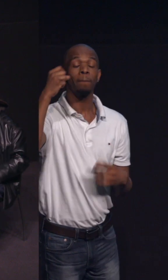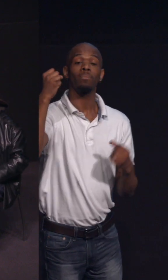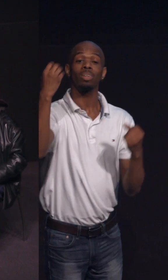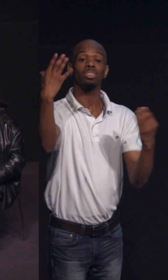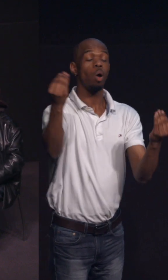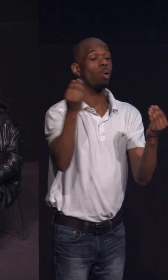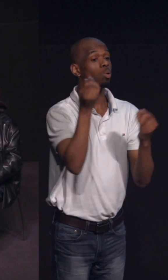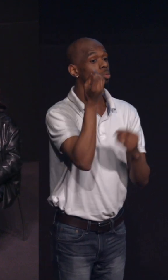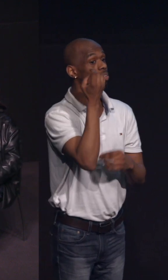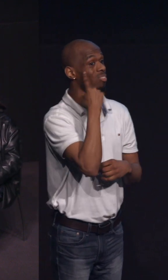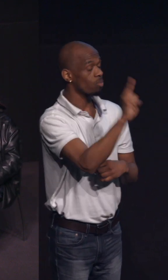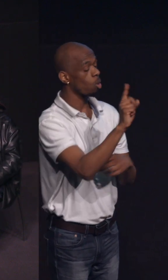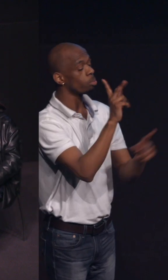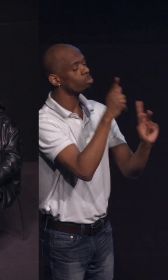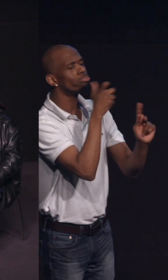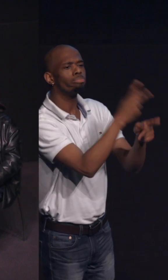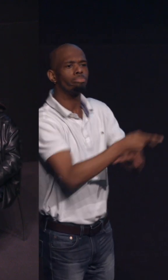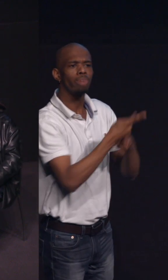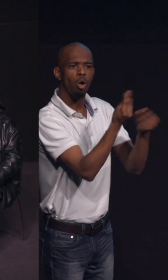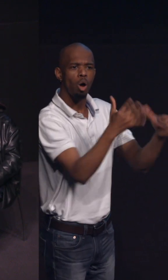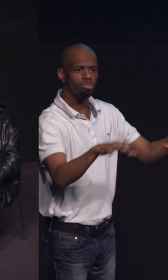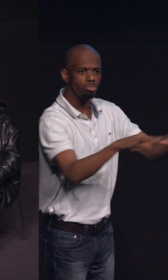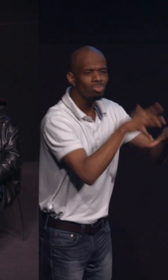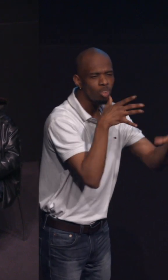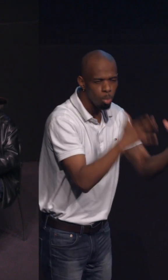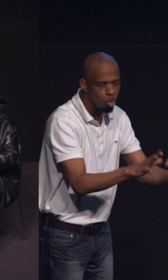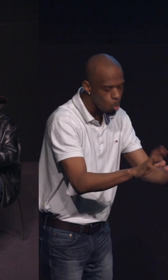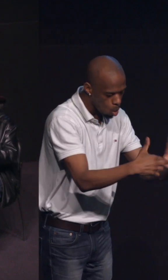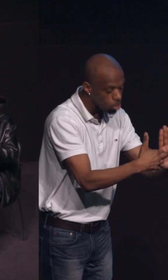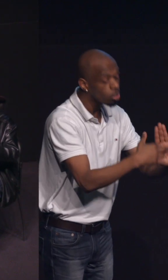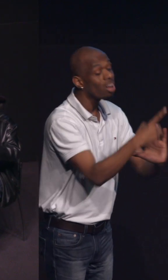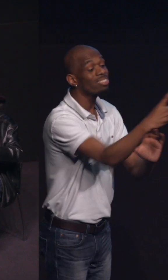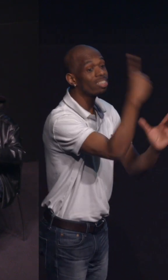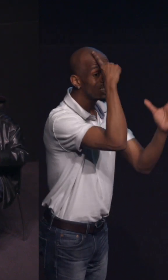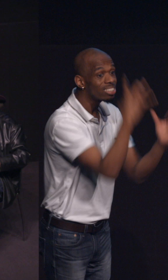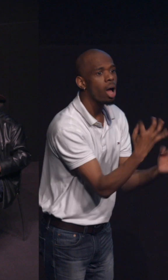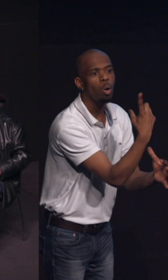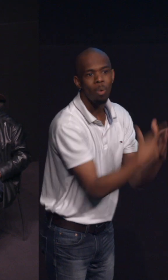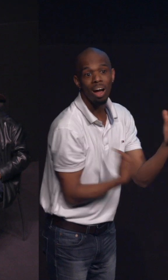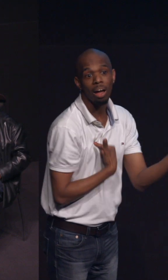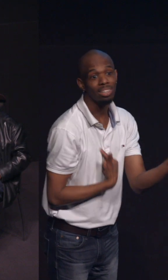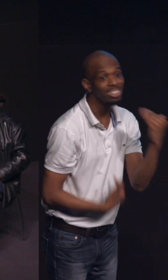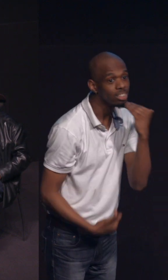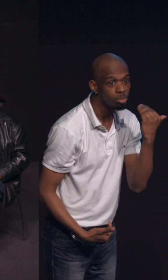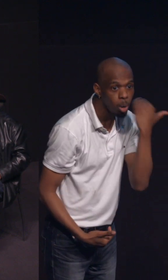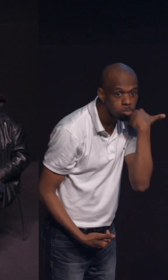It really amazing-- amaze me, you know? Squash too is that the gentleman over there and